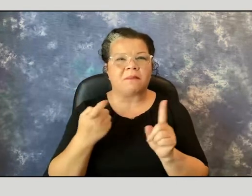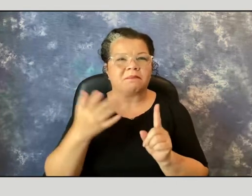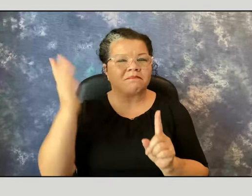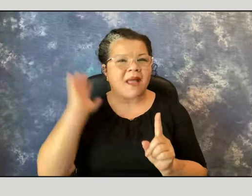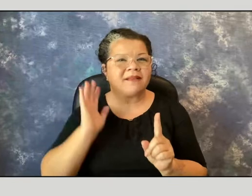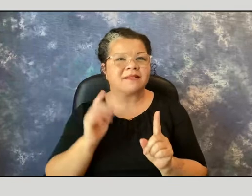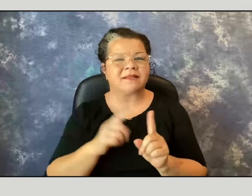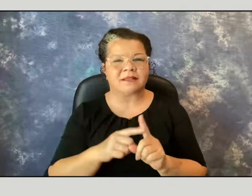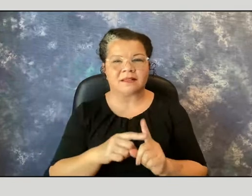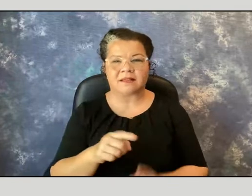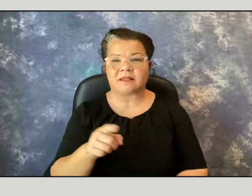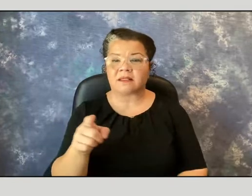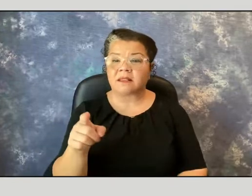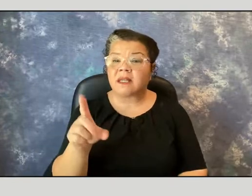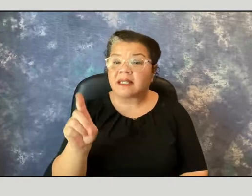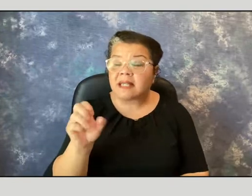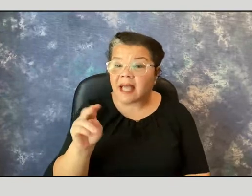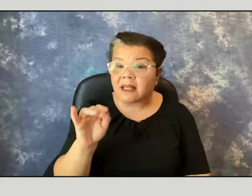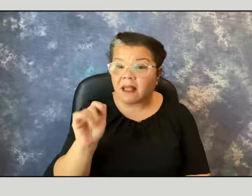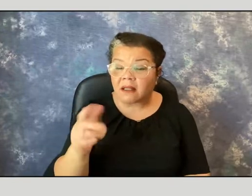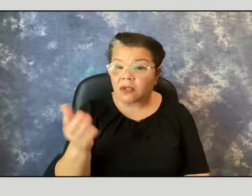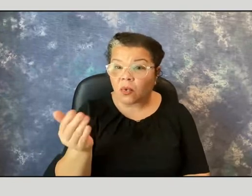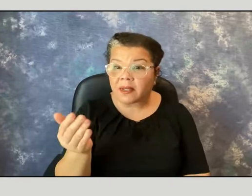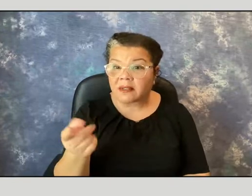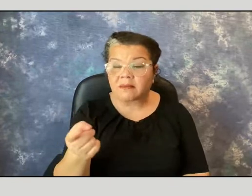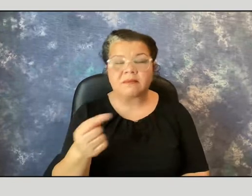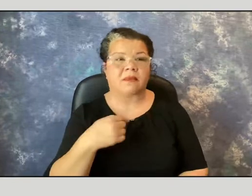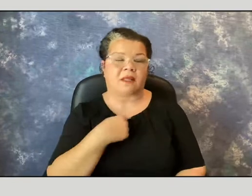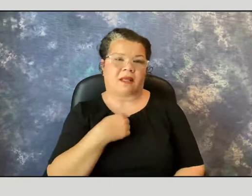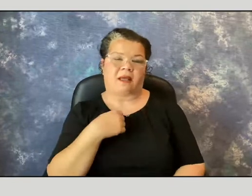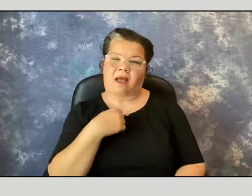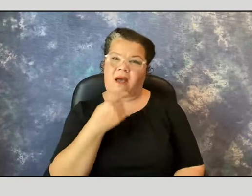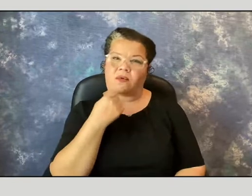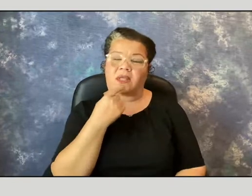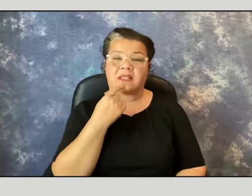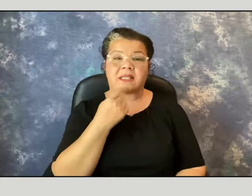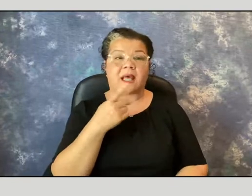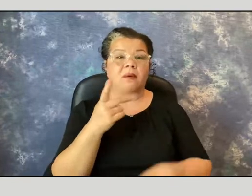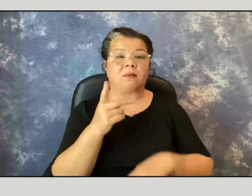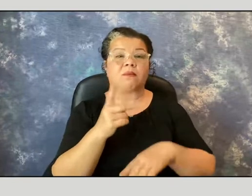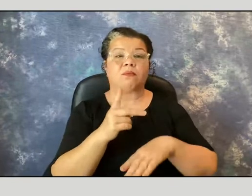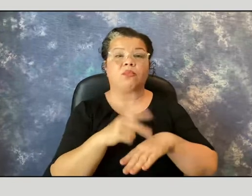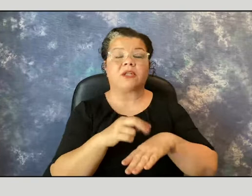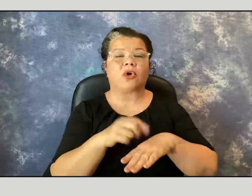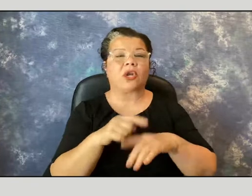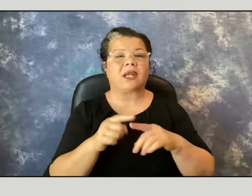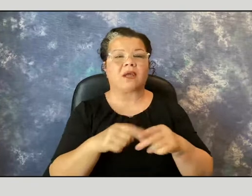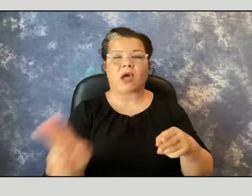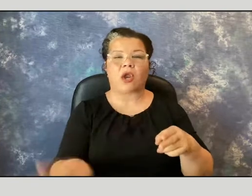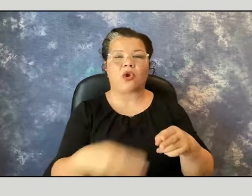Daniel, go ahead. I would say Puerto Rico (speaks in foreign language)